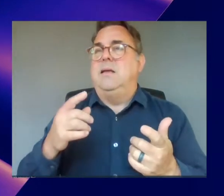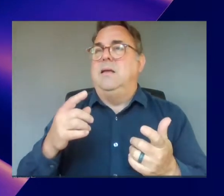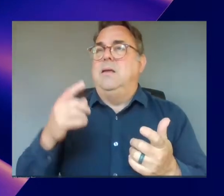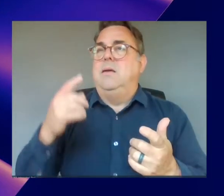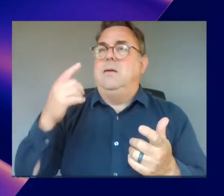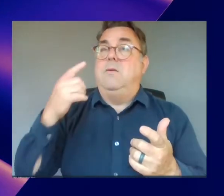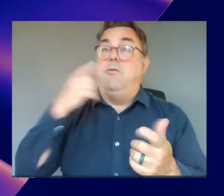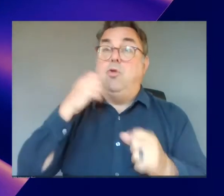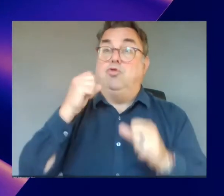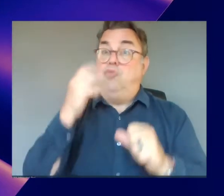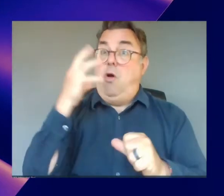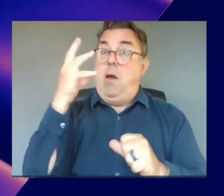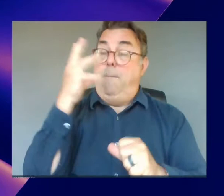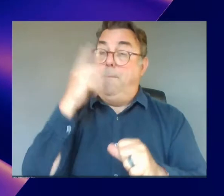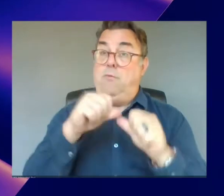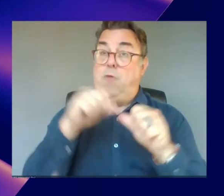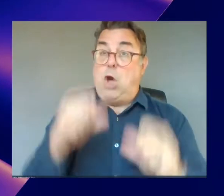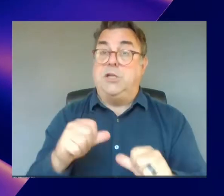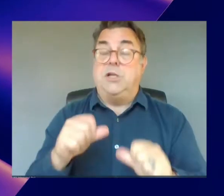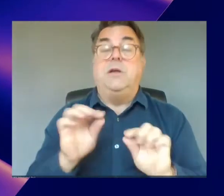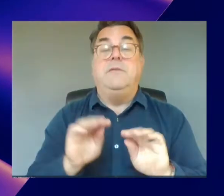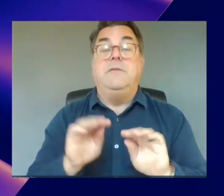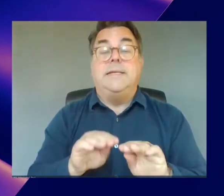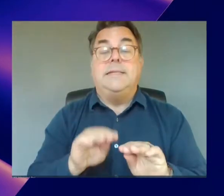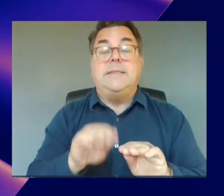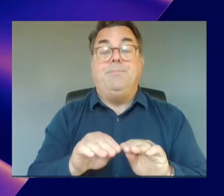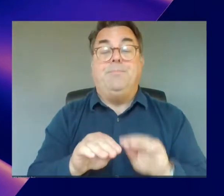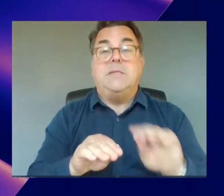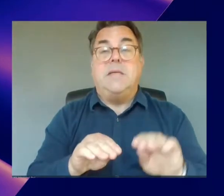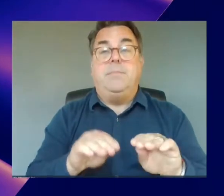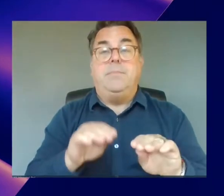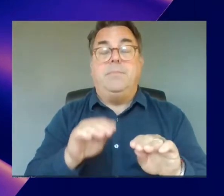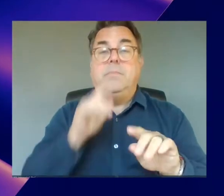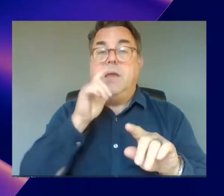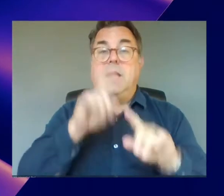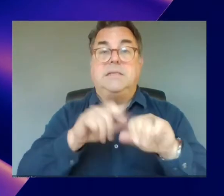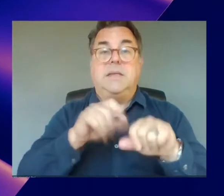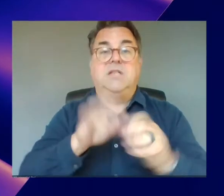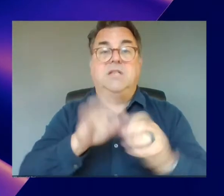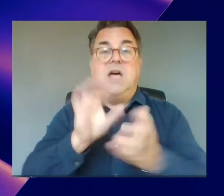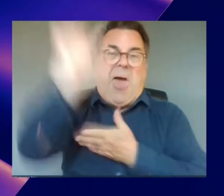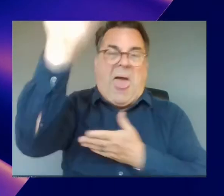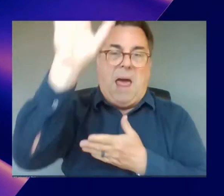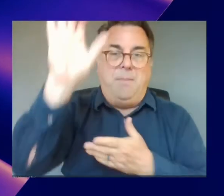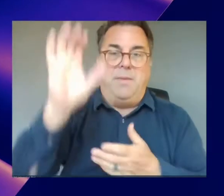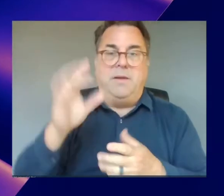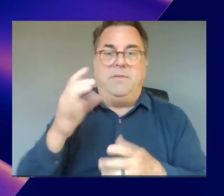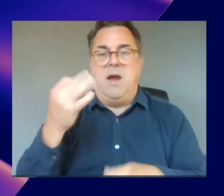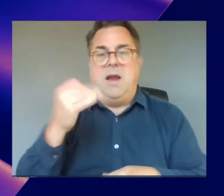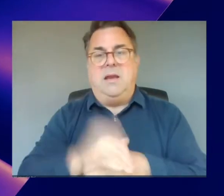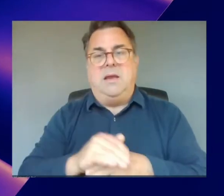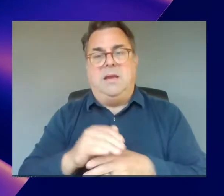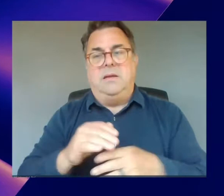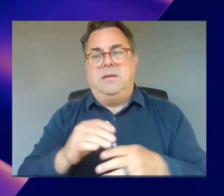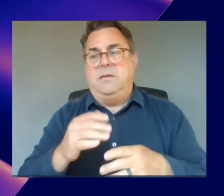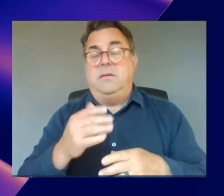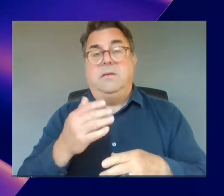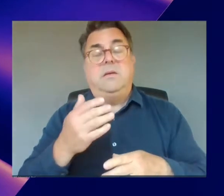taking that small step is much better than just hoping and praying for the best on a Friday night when you're trying to have a good time and watch some Netflix.